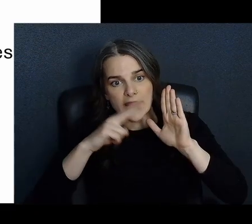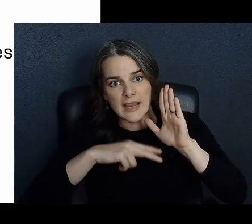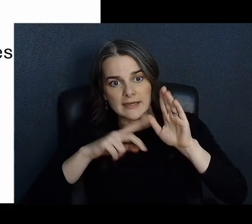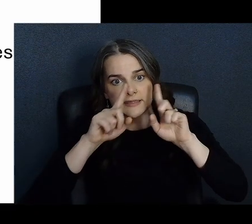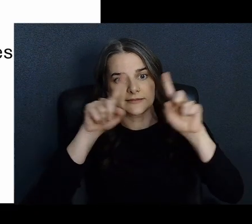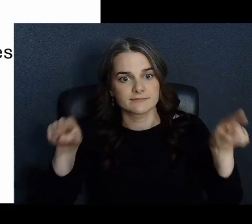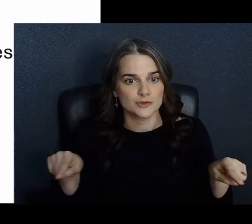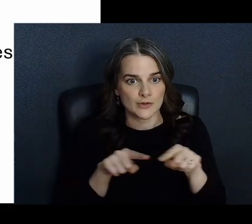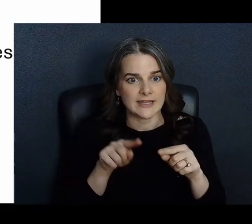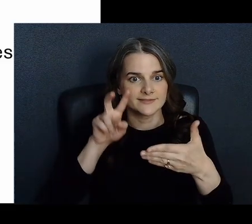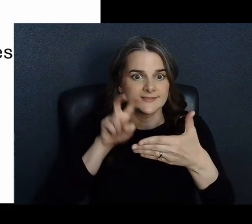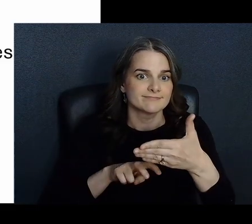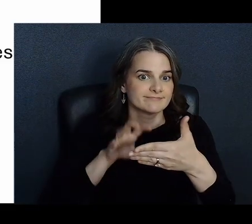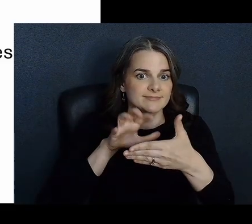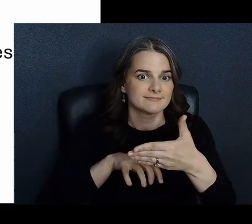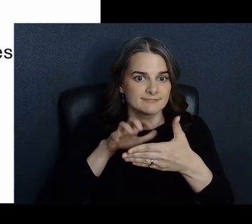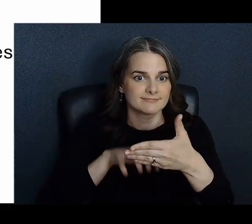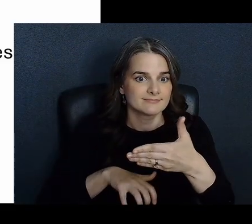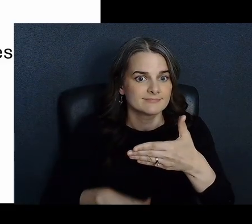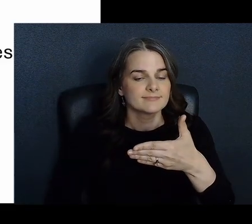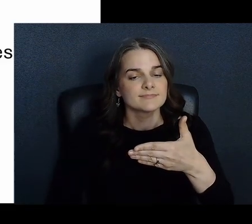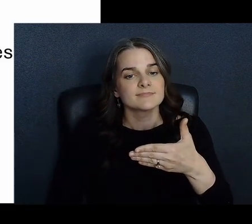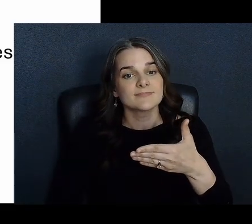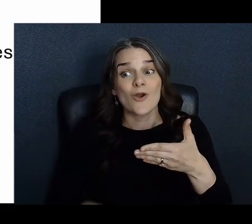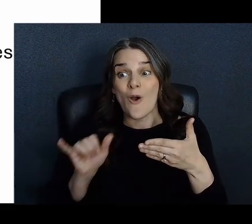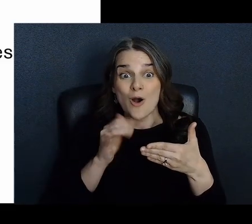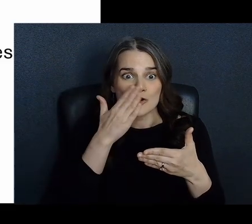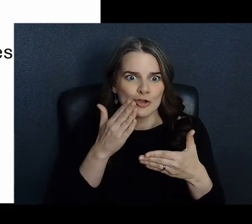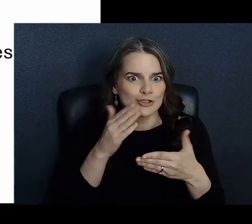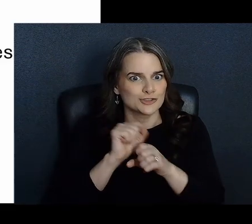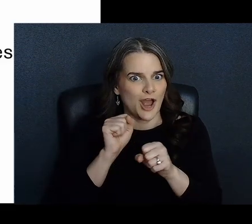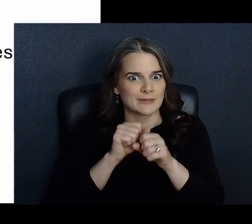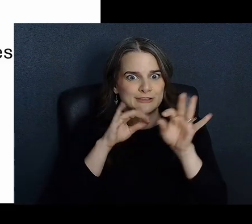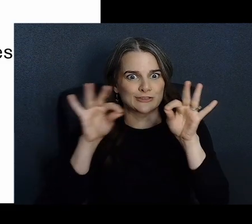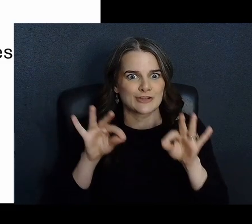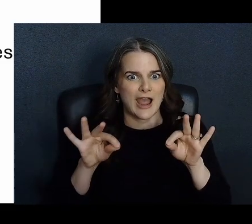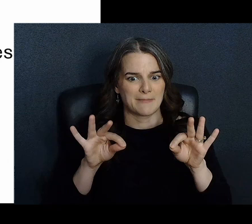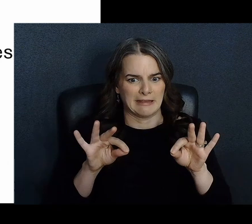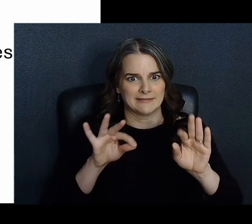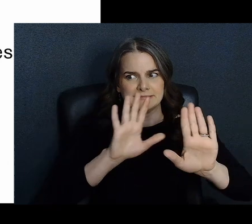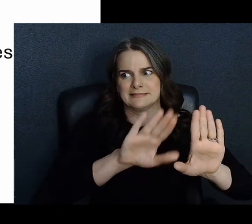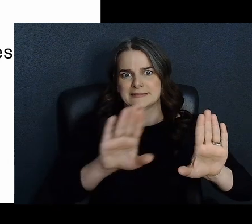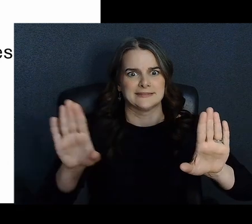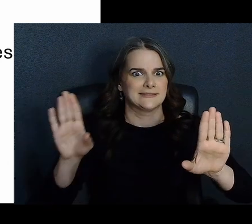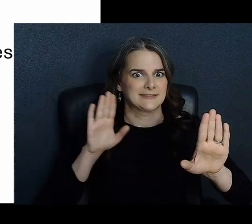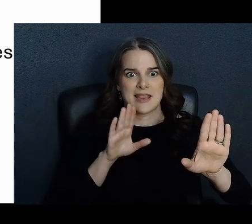Also, it really did a nice job of describing a scene. I was really kind of impressed with it at a conference when I took a picture